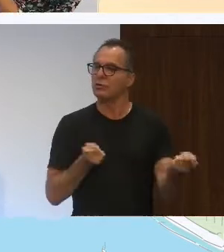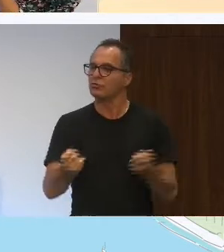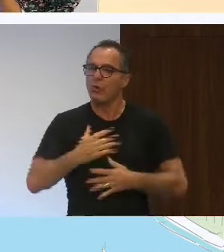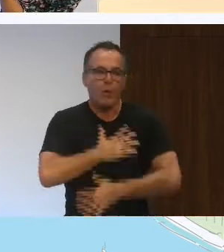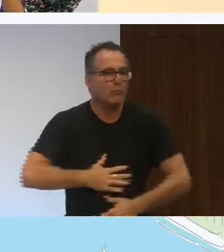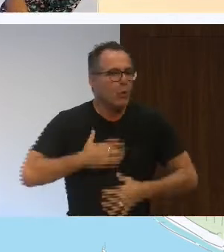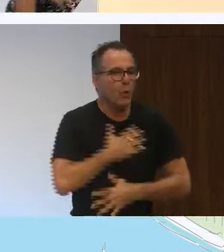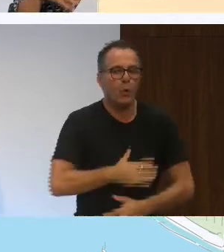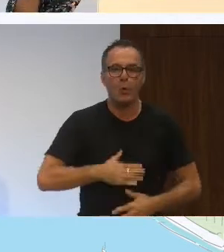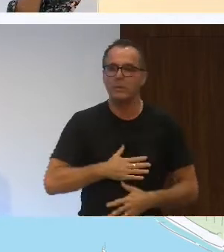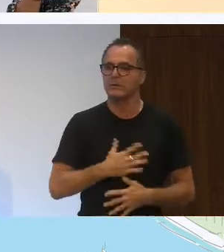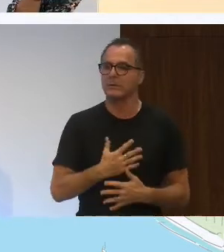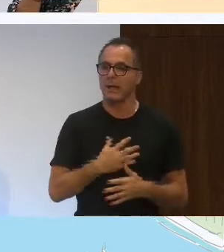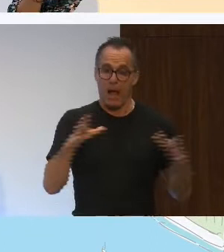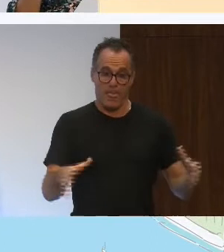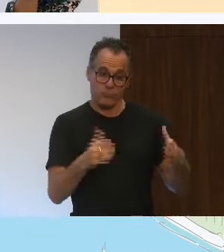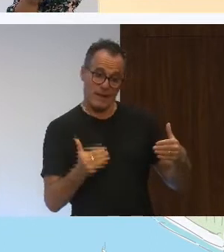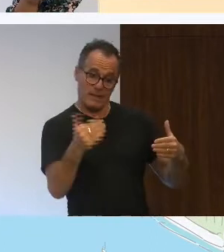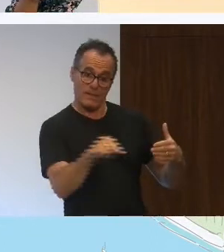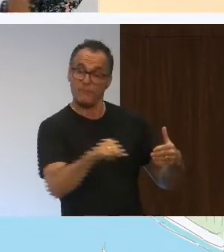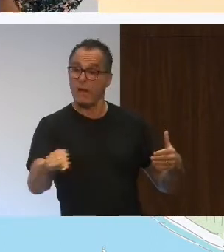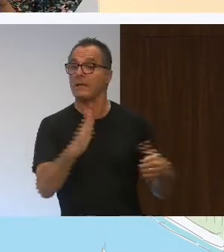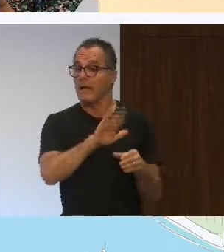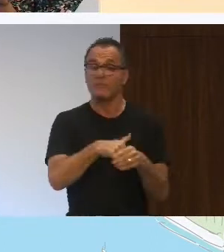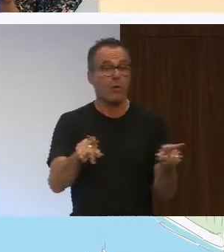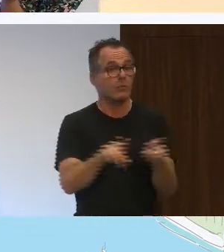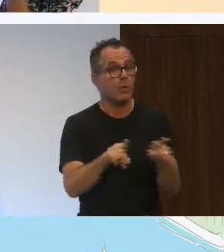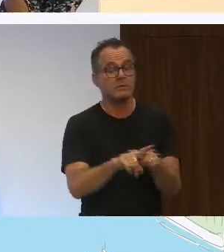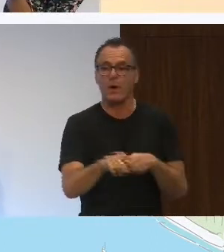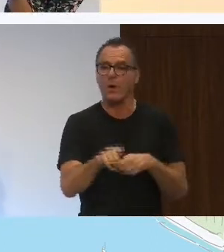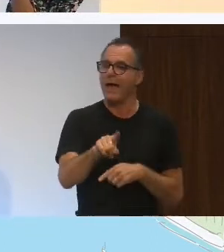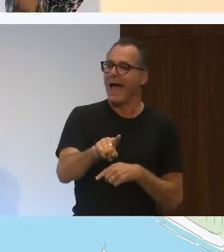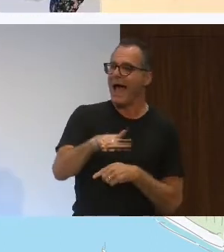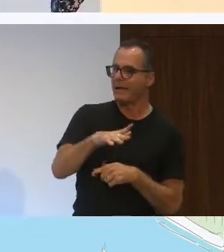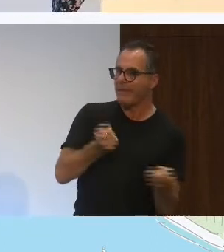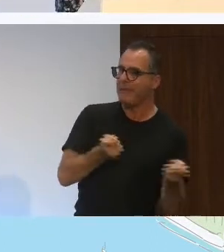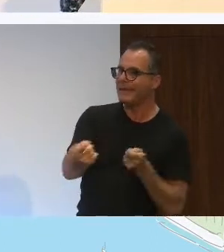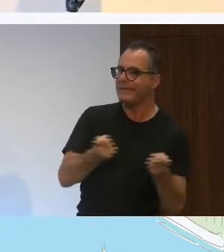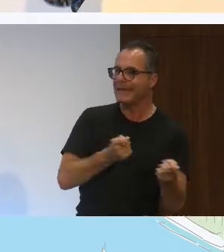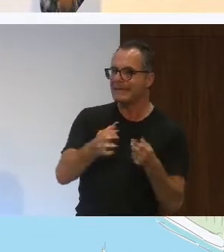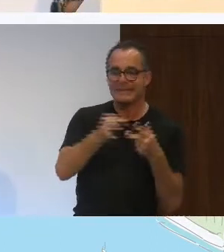the front of the brain are also involved and we can see that those may well be mediating some of these symptoms that people experience.